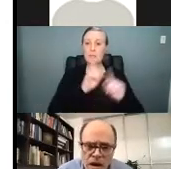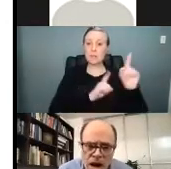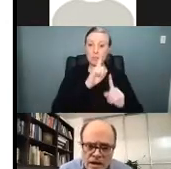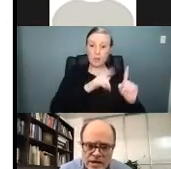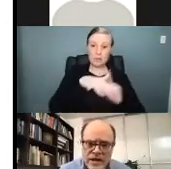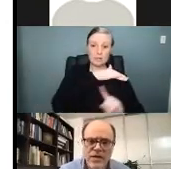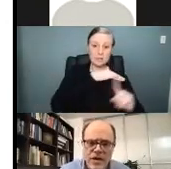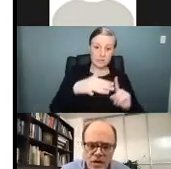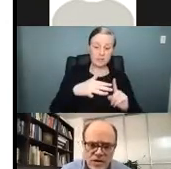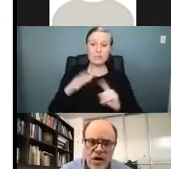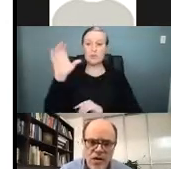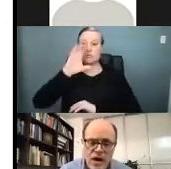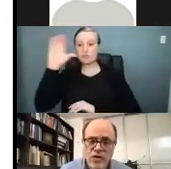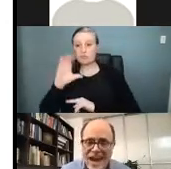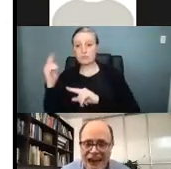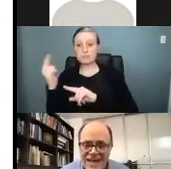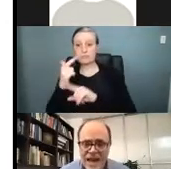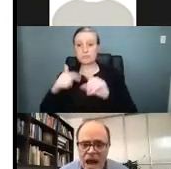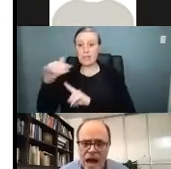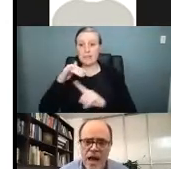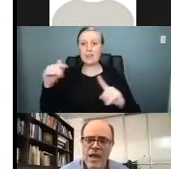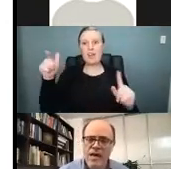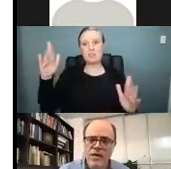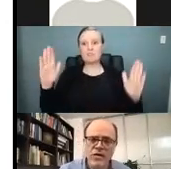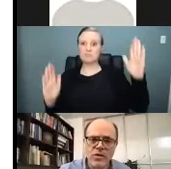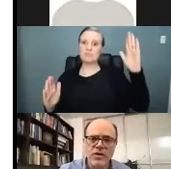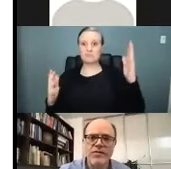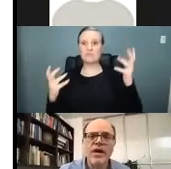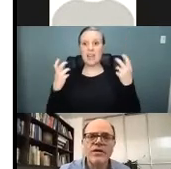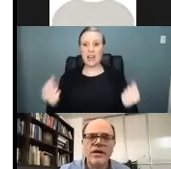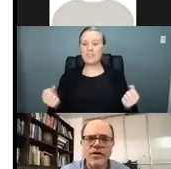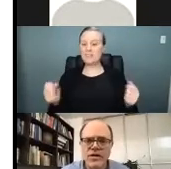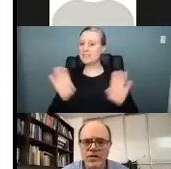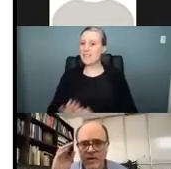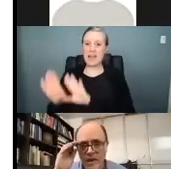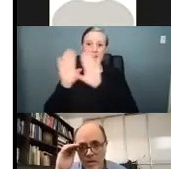are significant across the whole country as are the sorts of differences we see when we